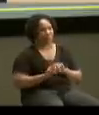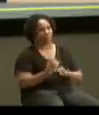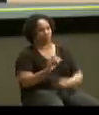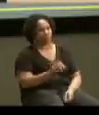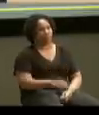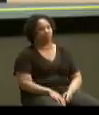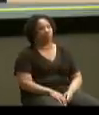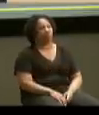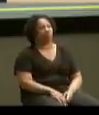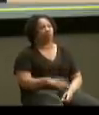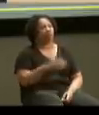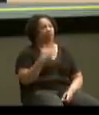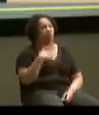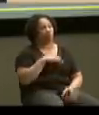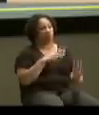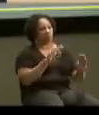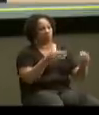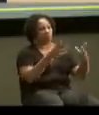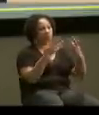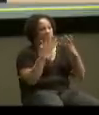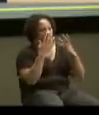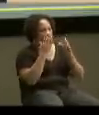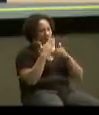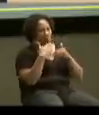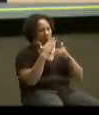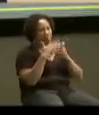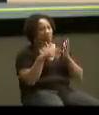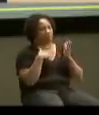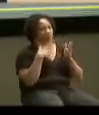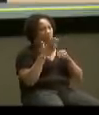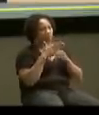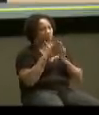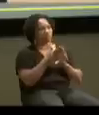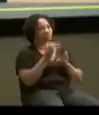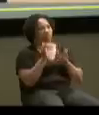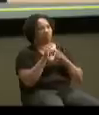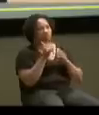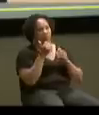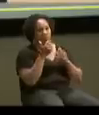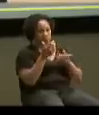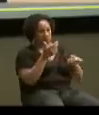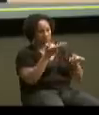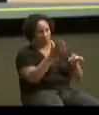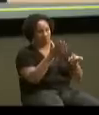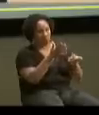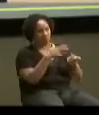WHAT WE'RE GOING TO DO IS WE PROVIDE, AS PART OF THIS PARTNERSHIP, AN OPPORTUNITY FOR THOSE WHO HAVE ALREADY COMPLETED